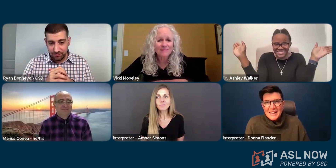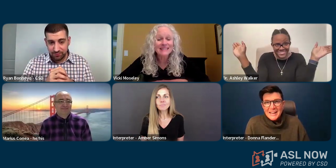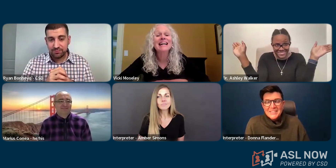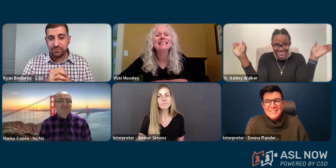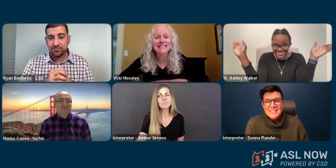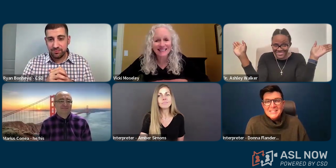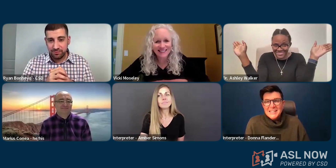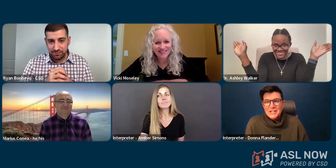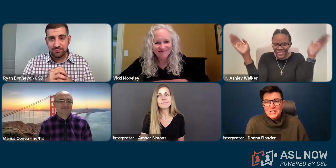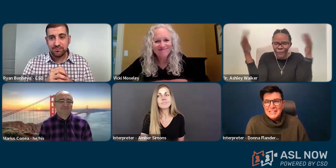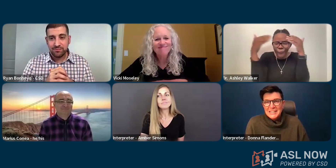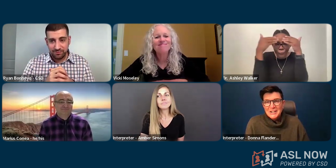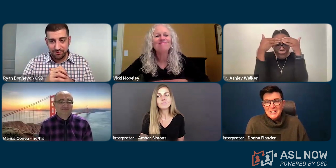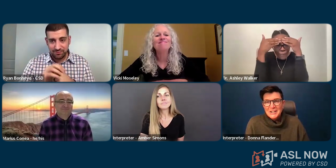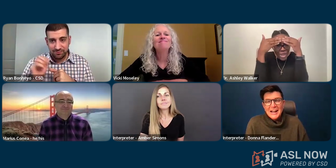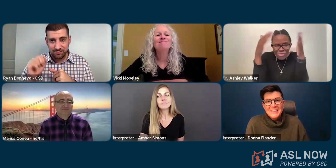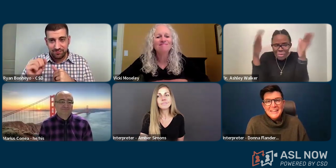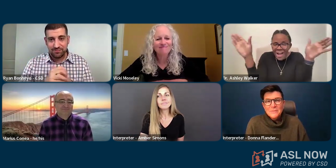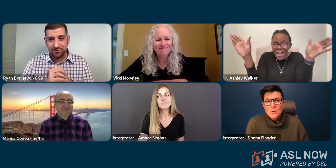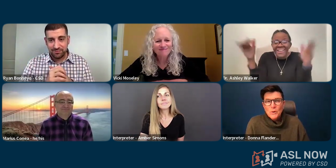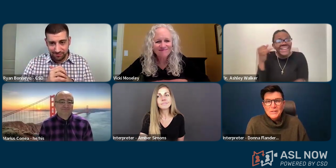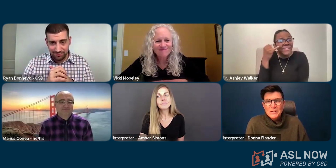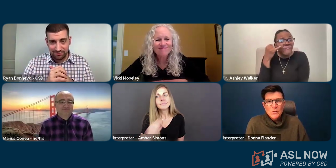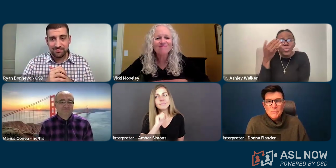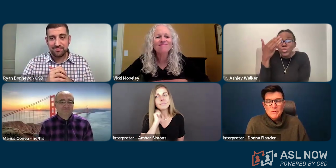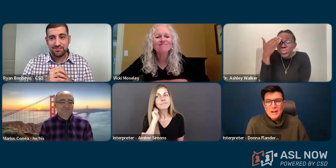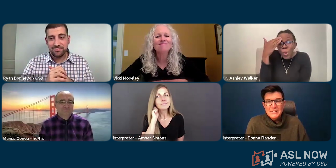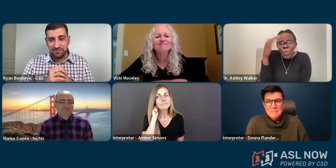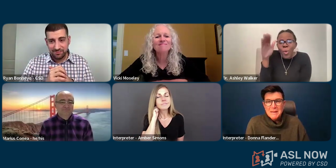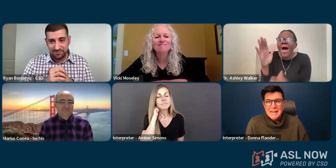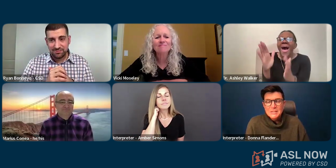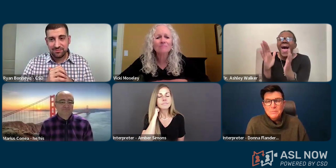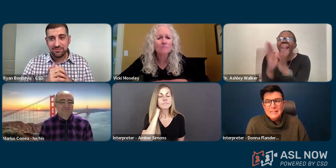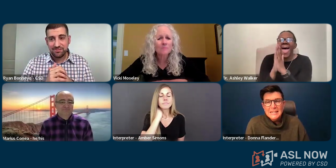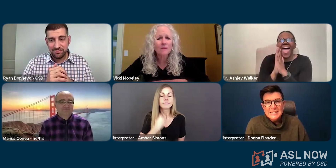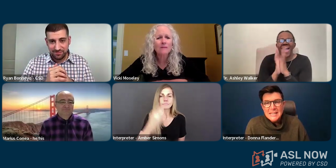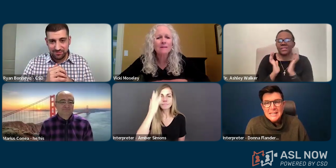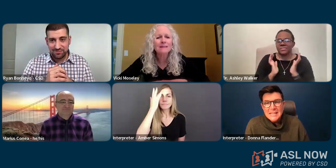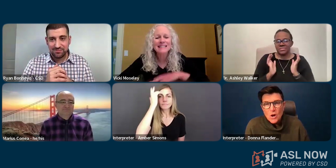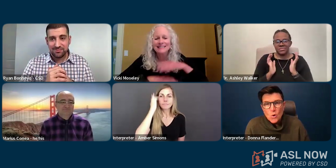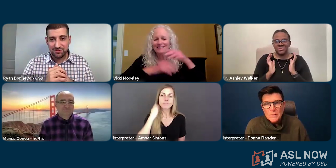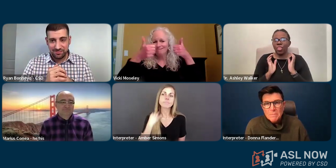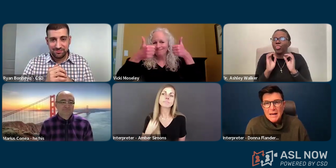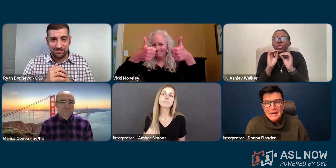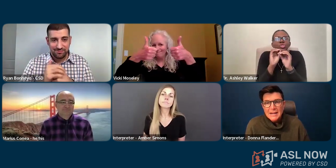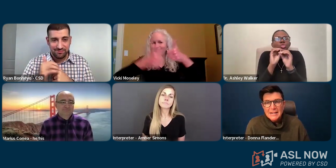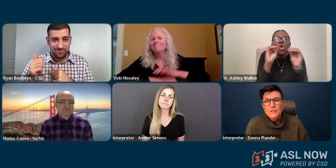Yeah, this is Ashley here. I think the point that we've been trying to make is please keep an open mind.